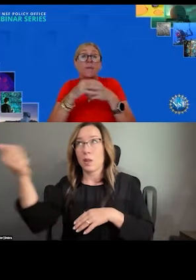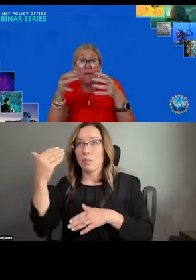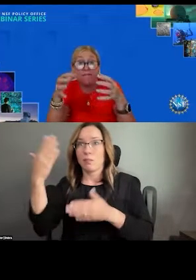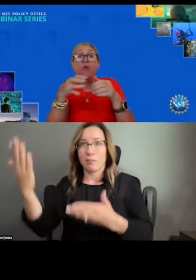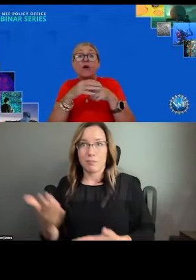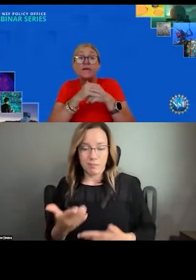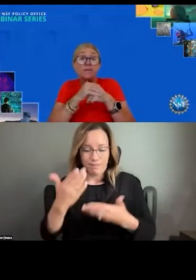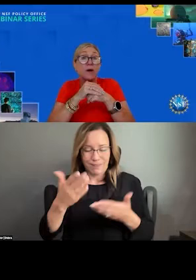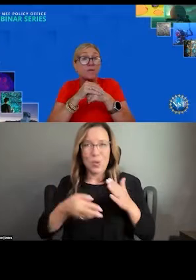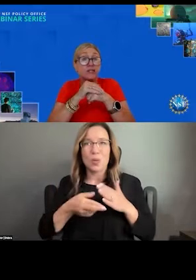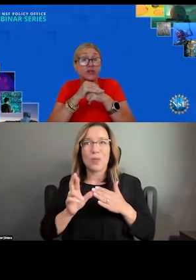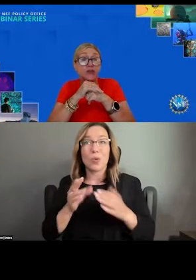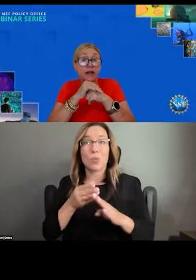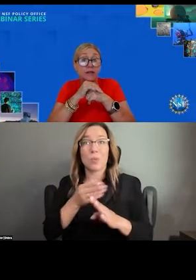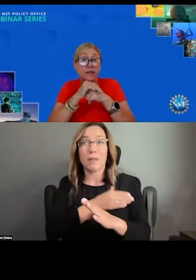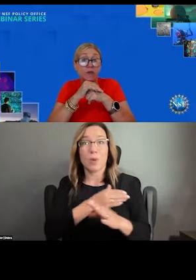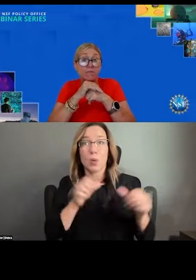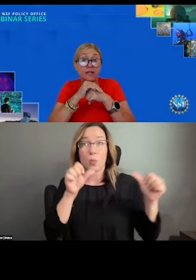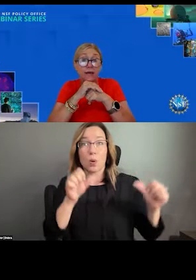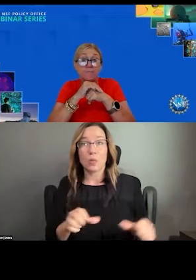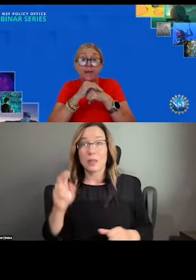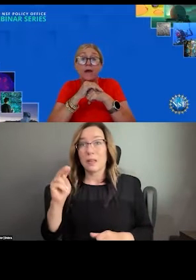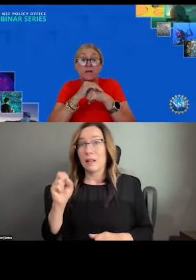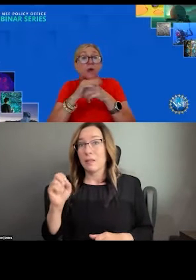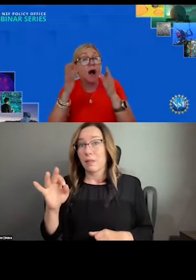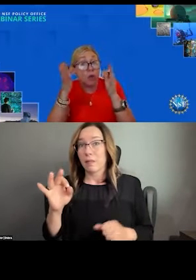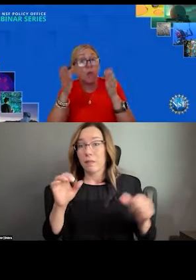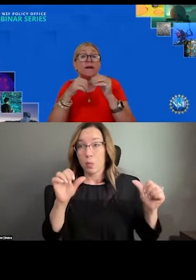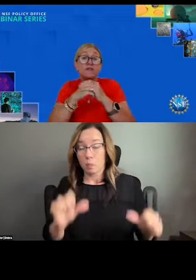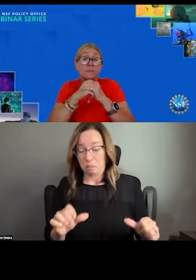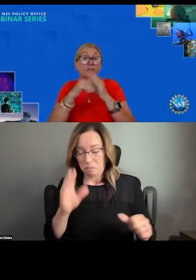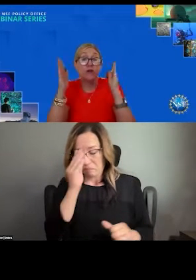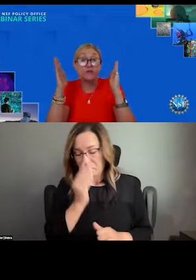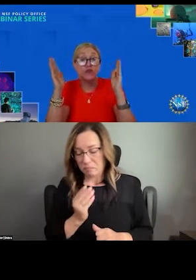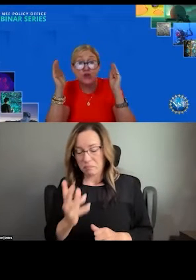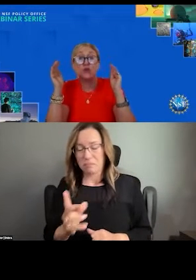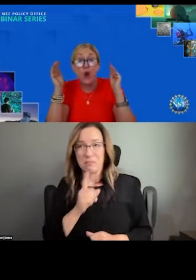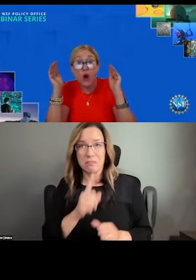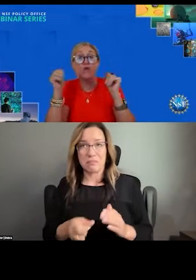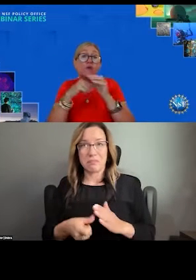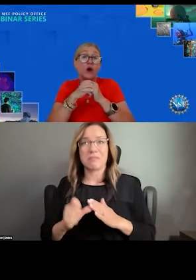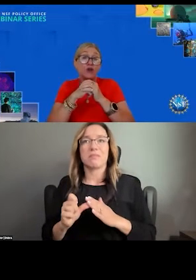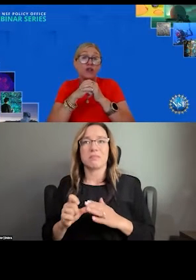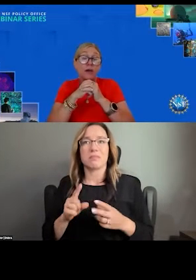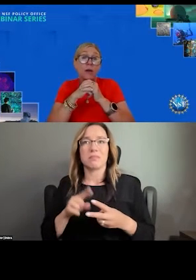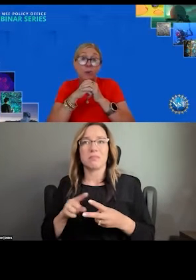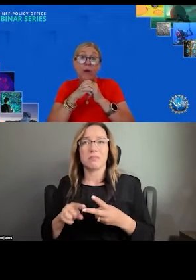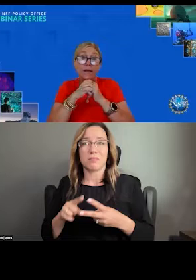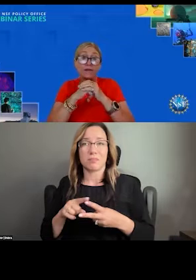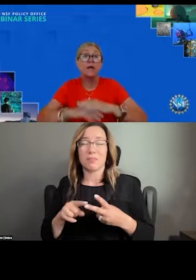before it is posted to the NSF website. I wanted to make those two overarching points